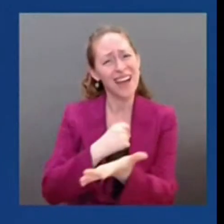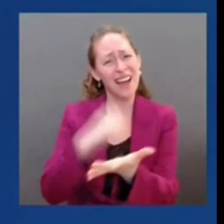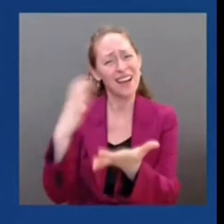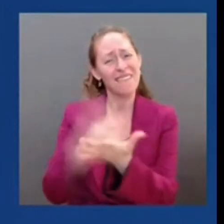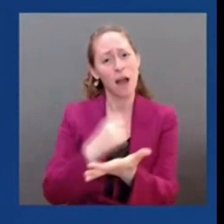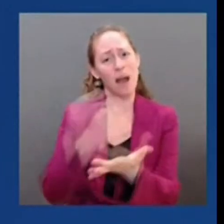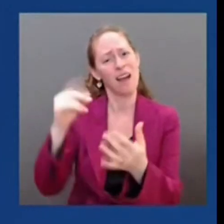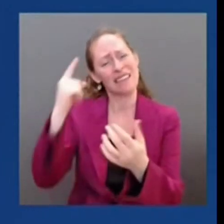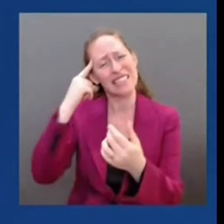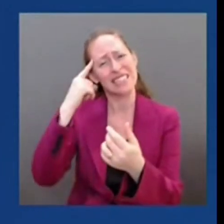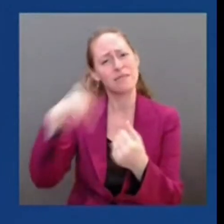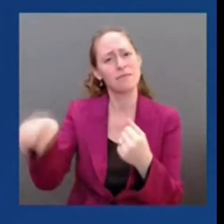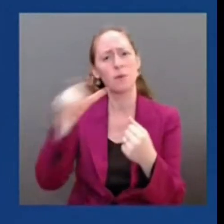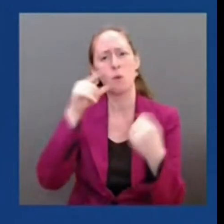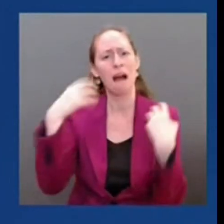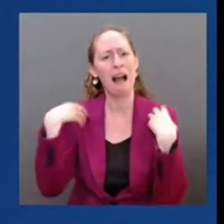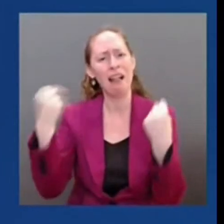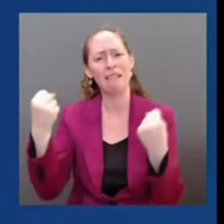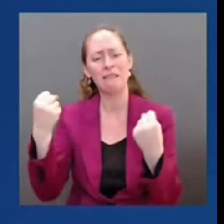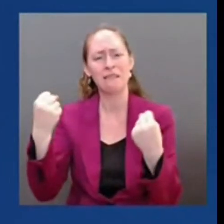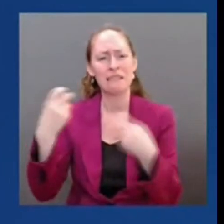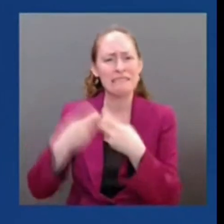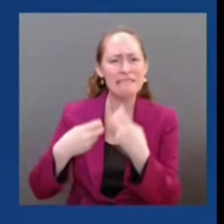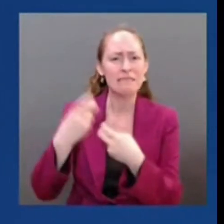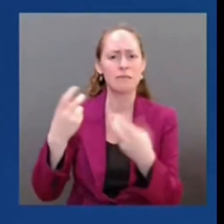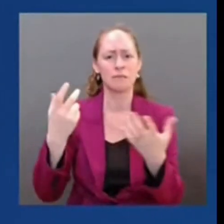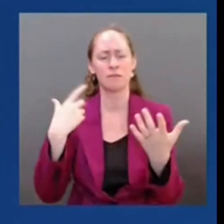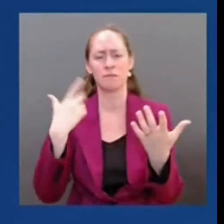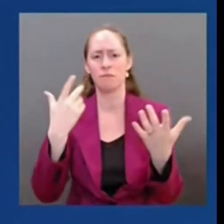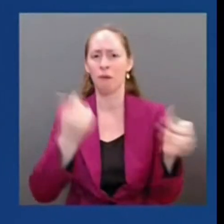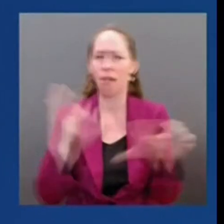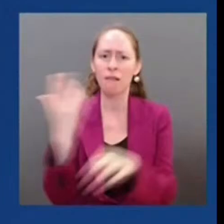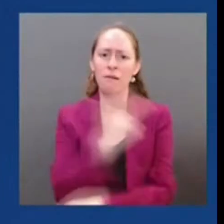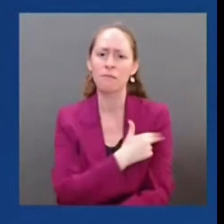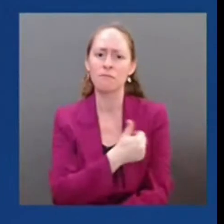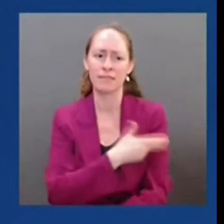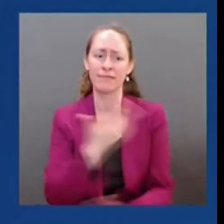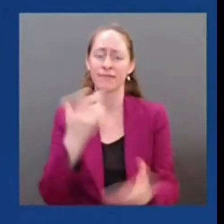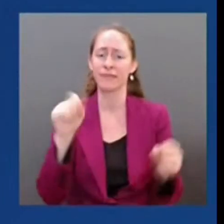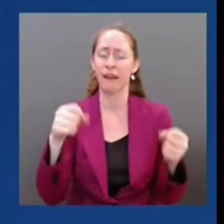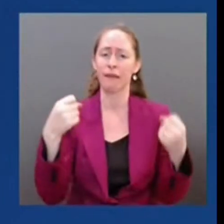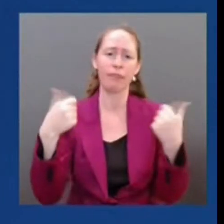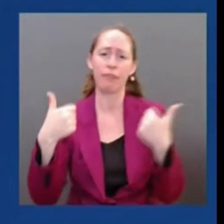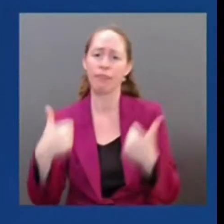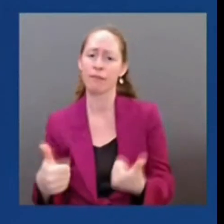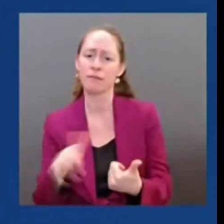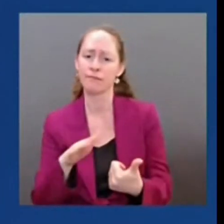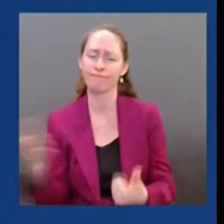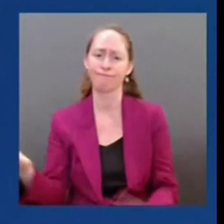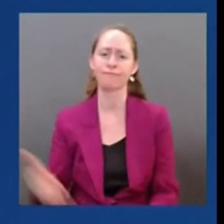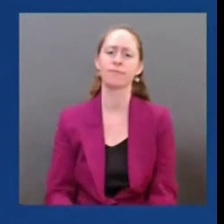TOOLS WHEN RECOMMENDED, CONTINUE TO REMAIN VULNERABLE T